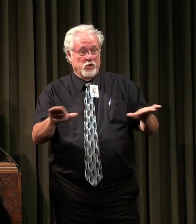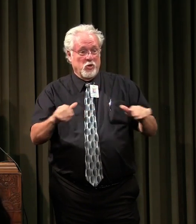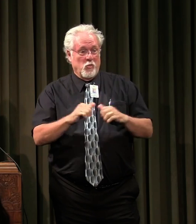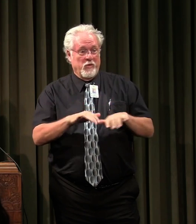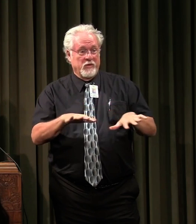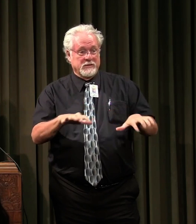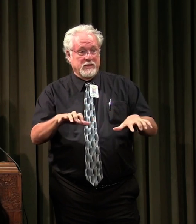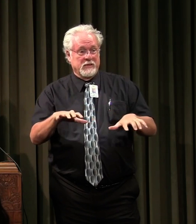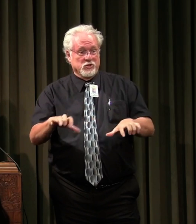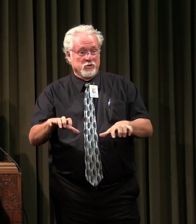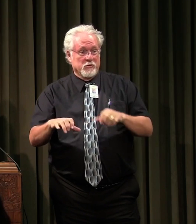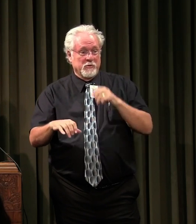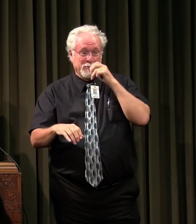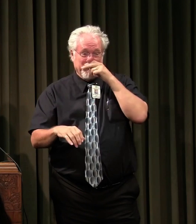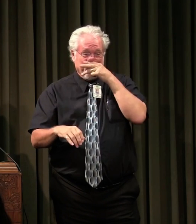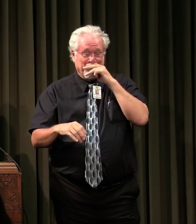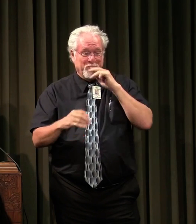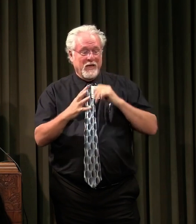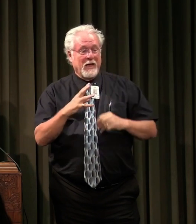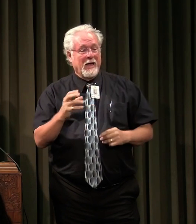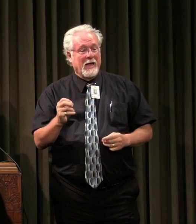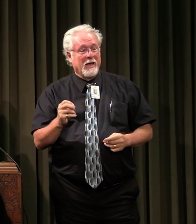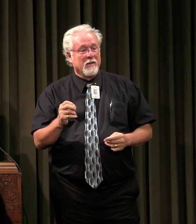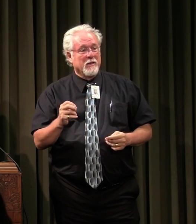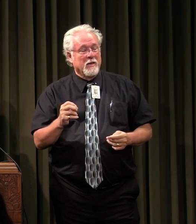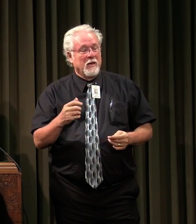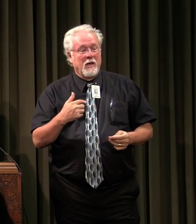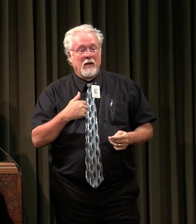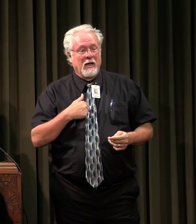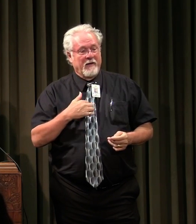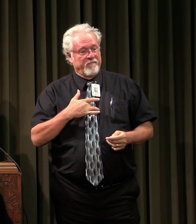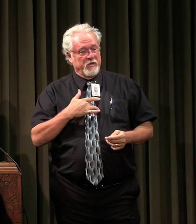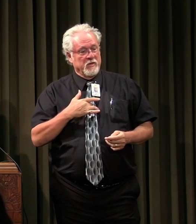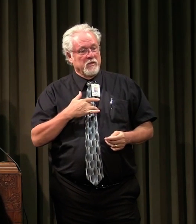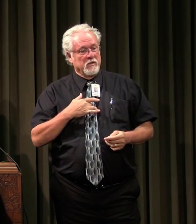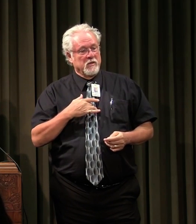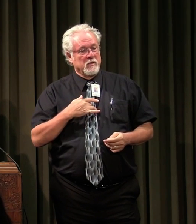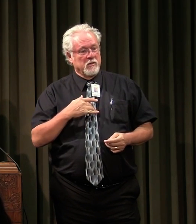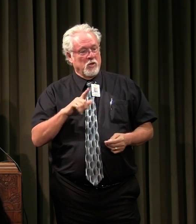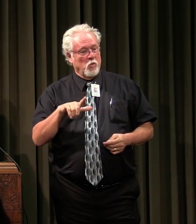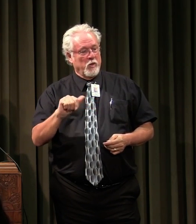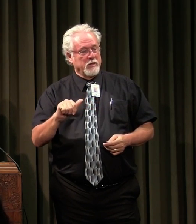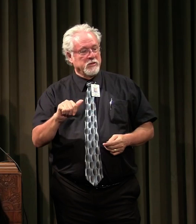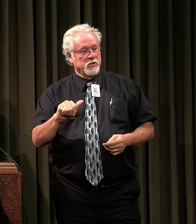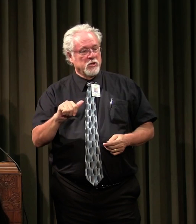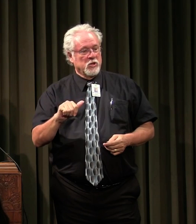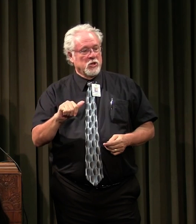disorders and I quite frankly think that the state ought not be between doctor